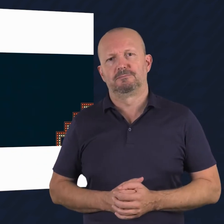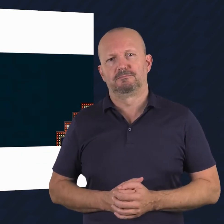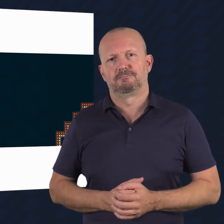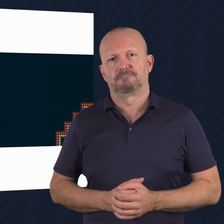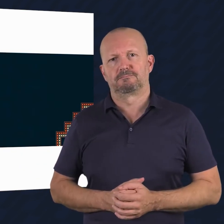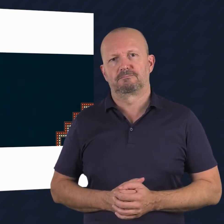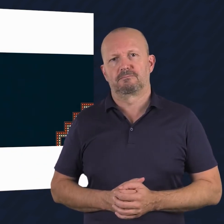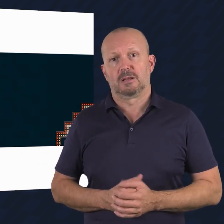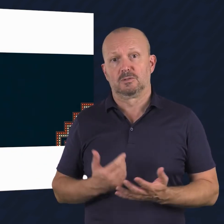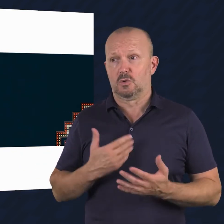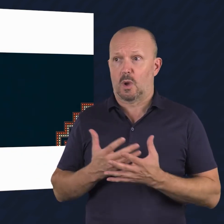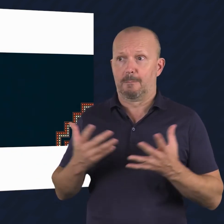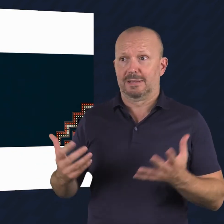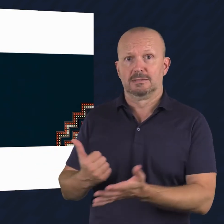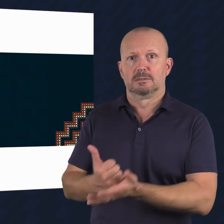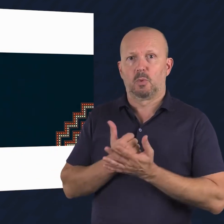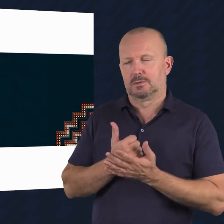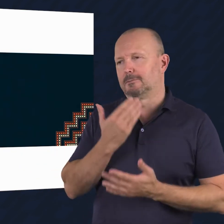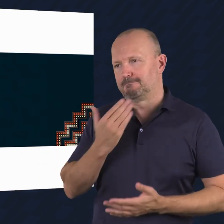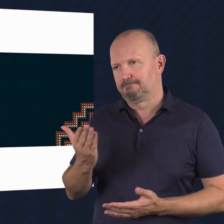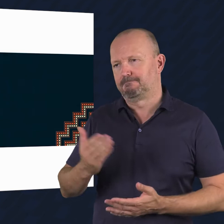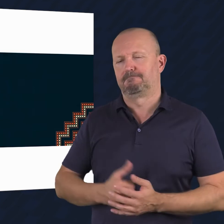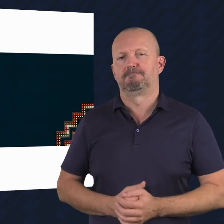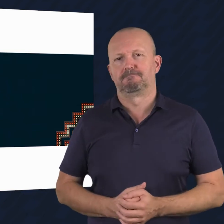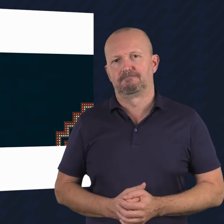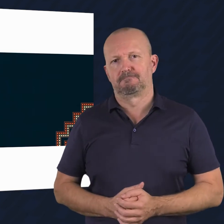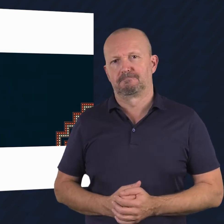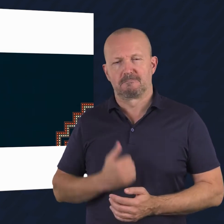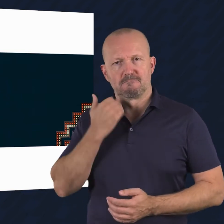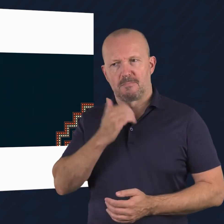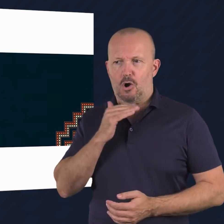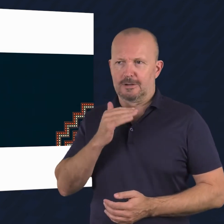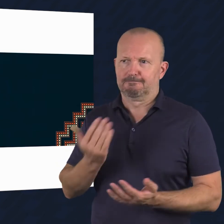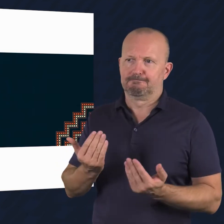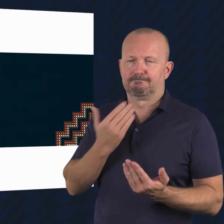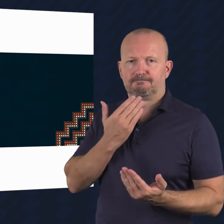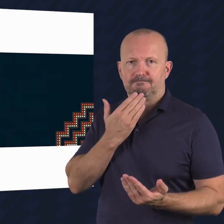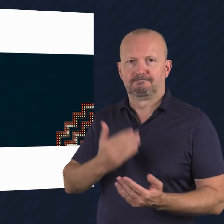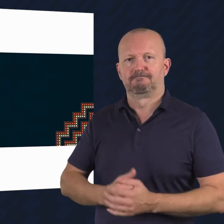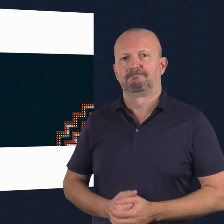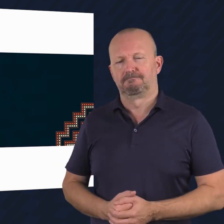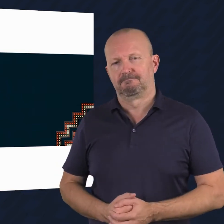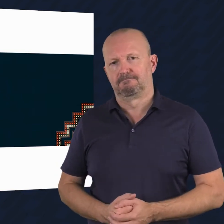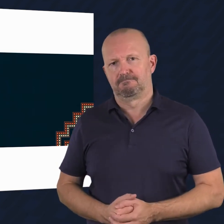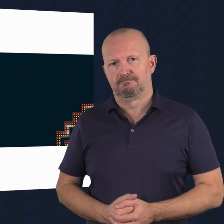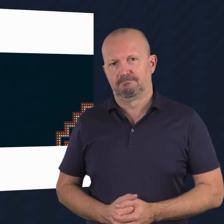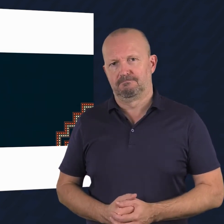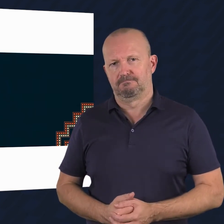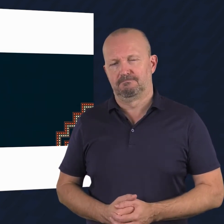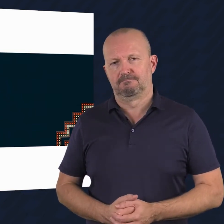To our biggest supporter, Me mihi ka tika kia whai atu ngā whakaaro ki a koe e te rangatira